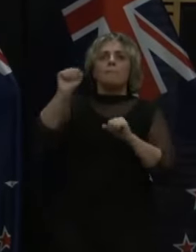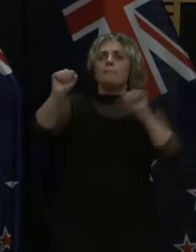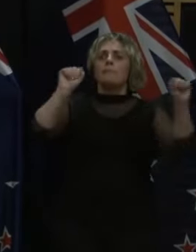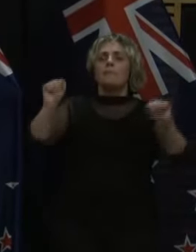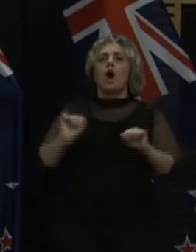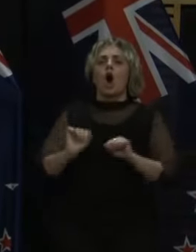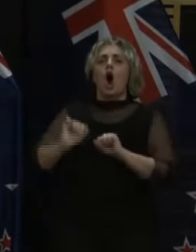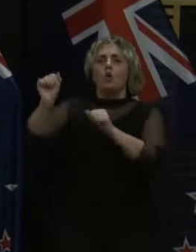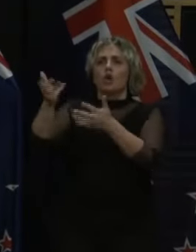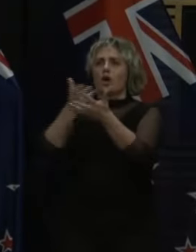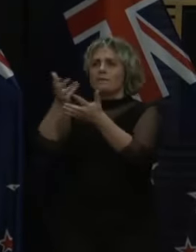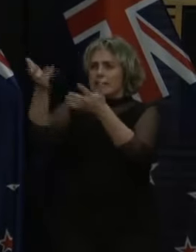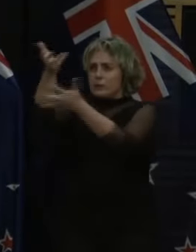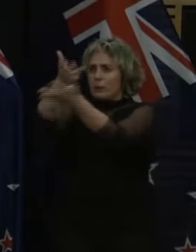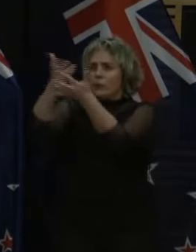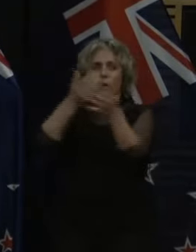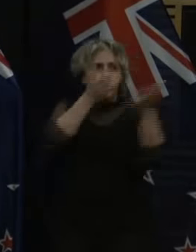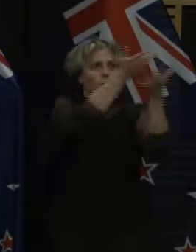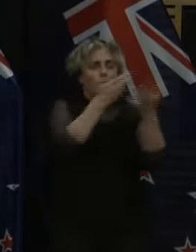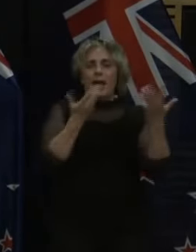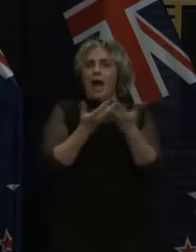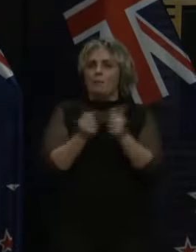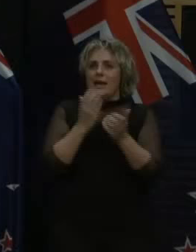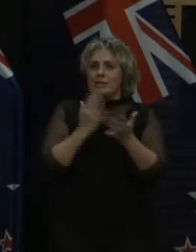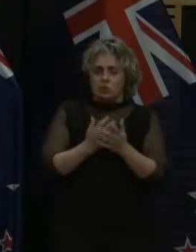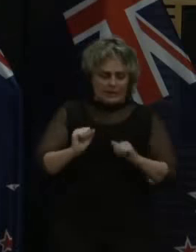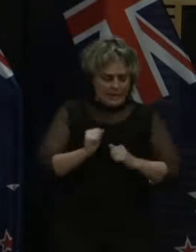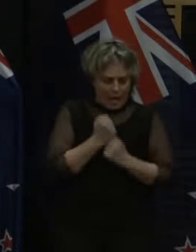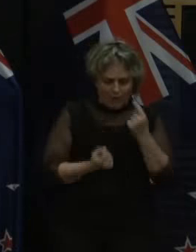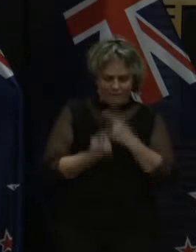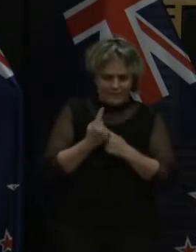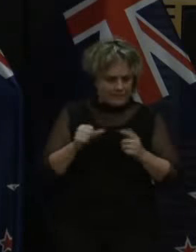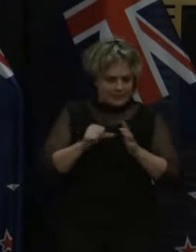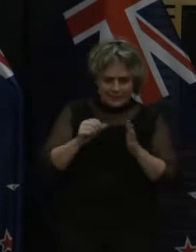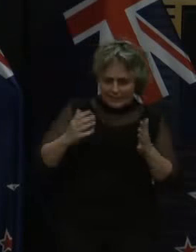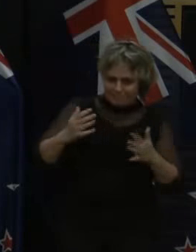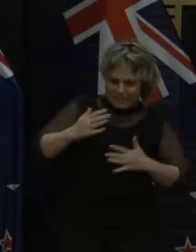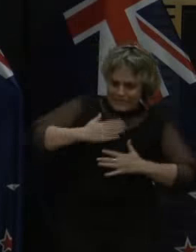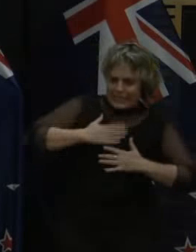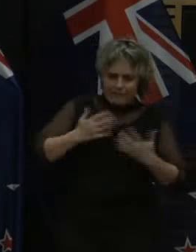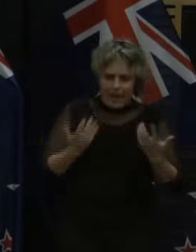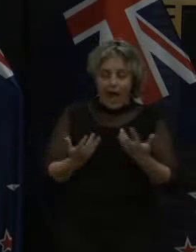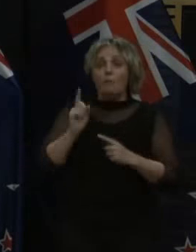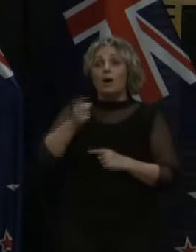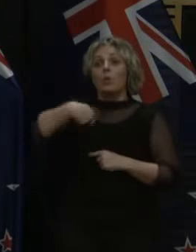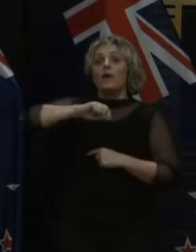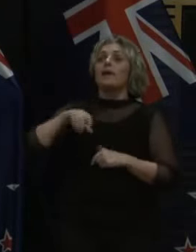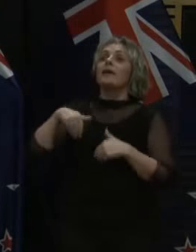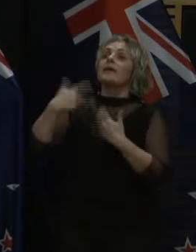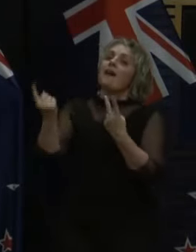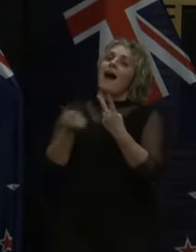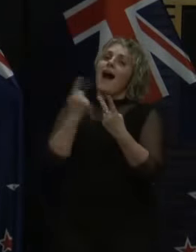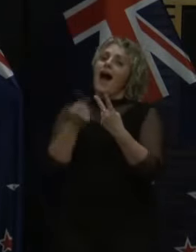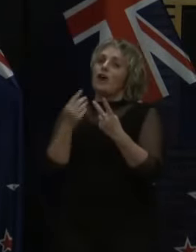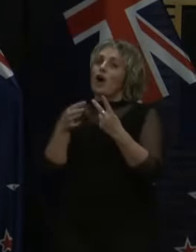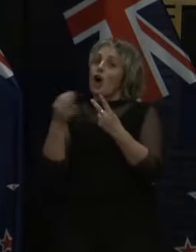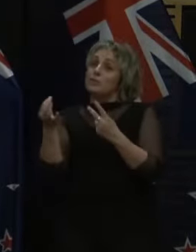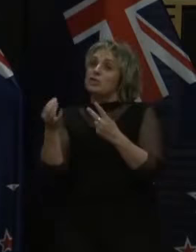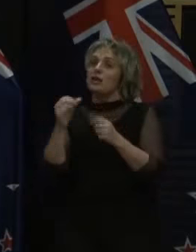like why Tony in February? Why